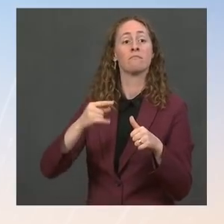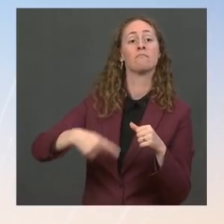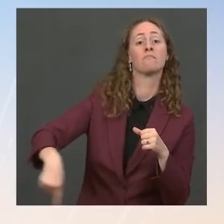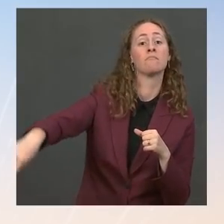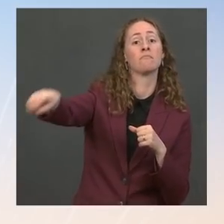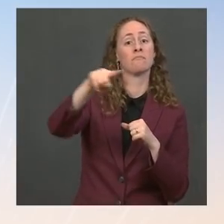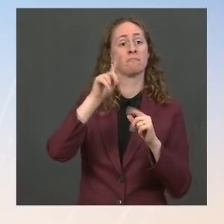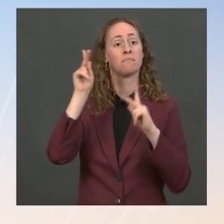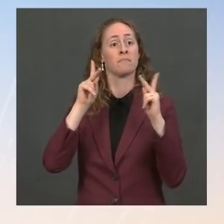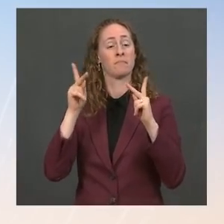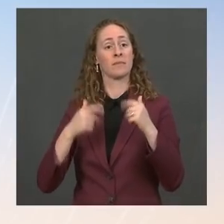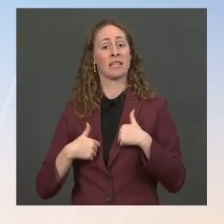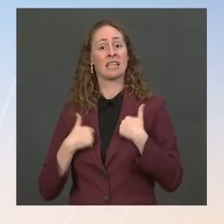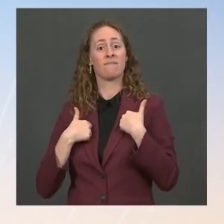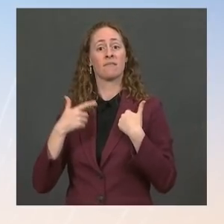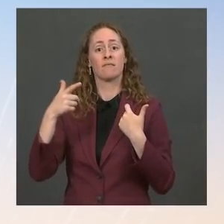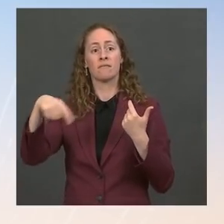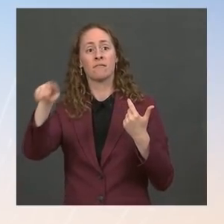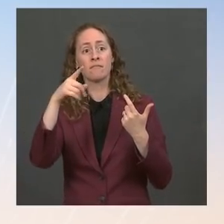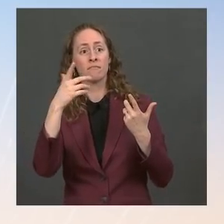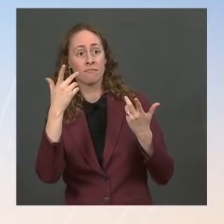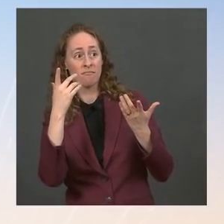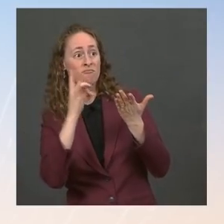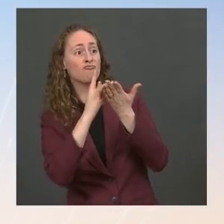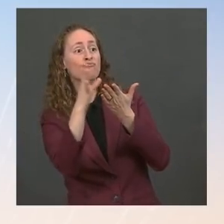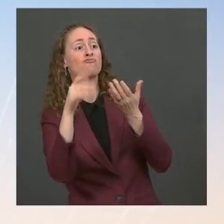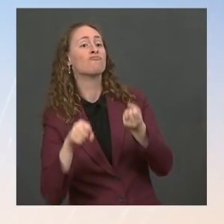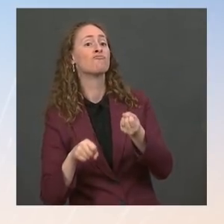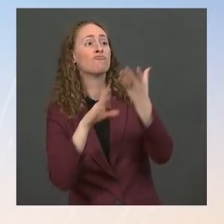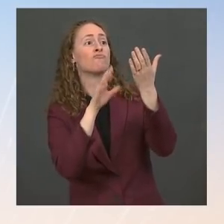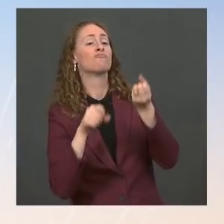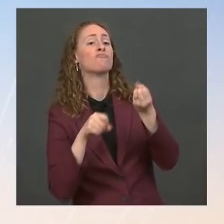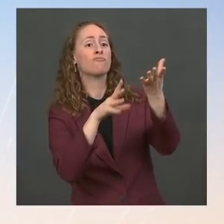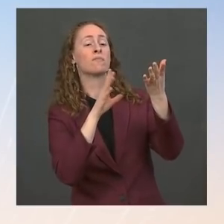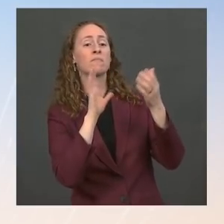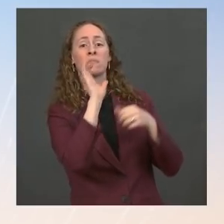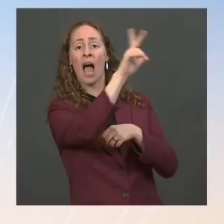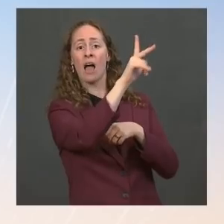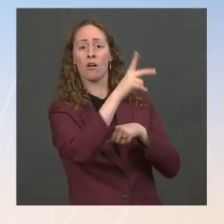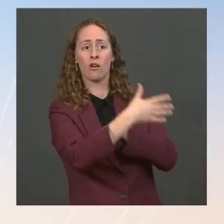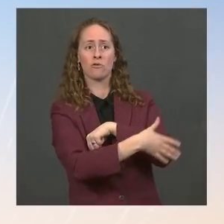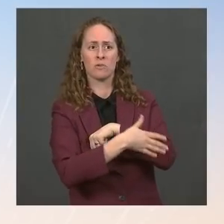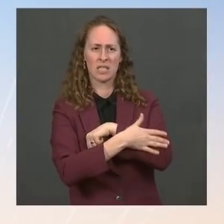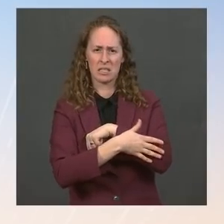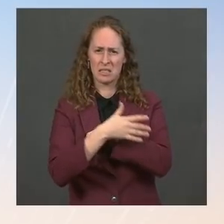and this treatment of people at the border is -- is the President going back on campaign